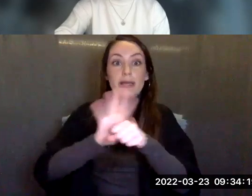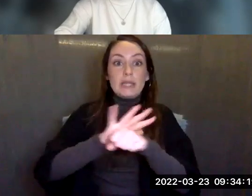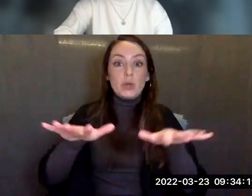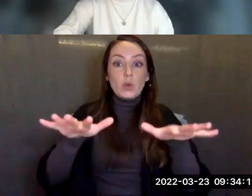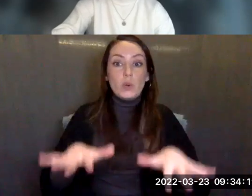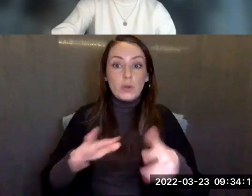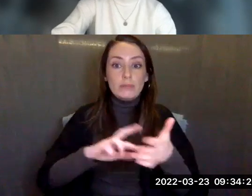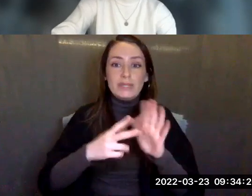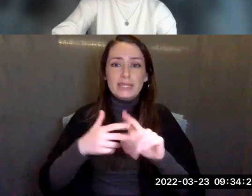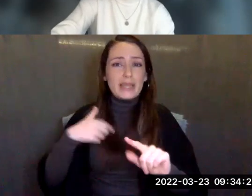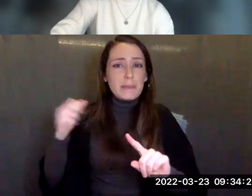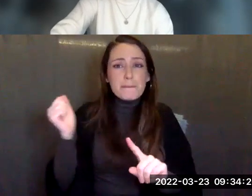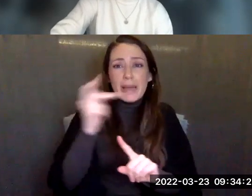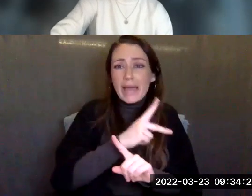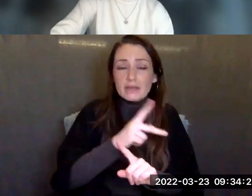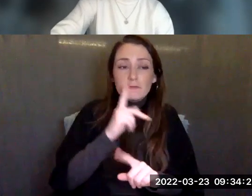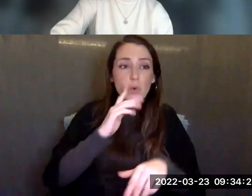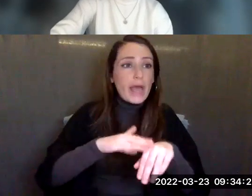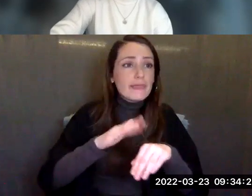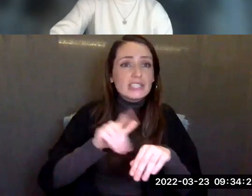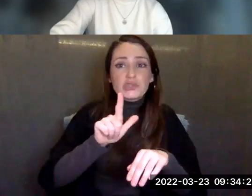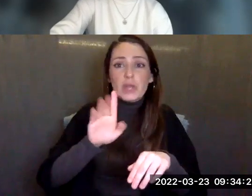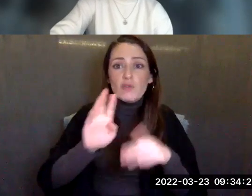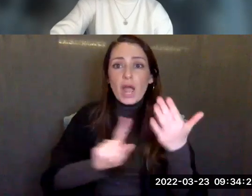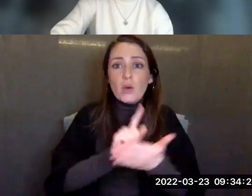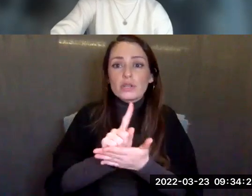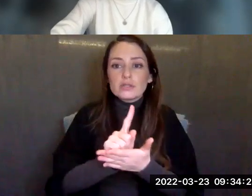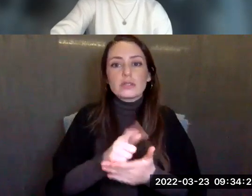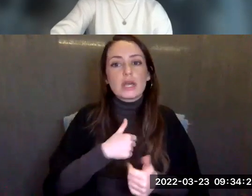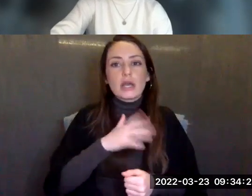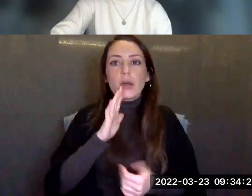hours and experience. I would definitely go and do that first if I had the chance to move.